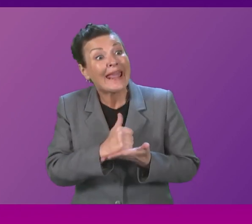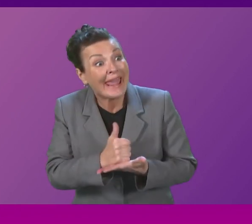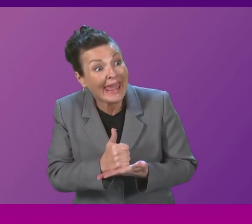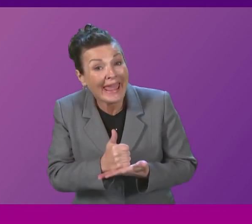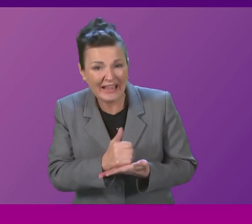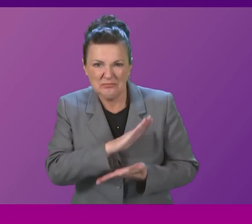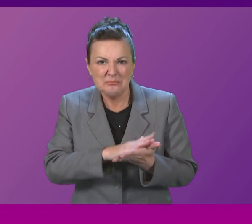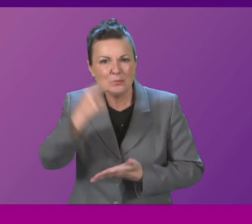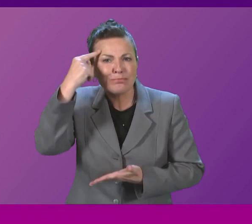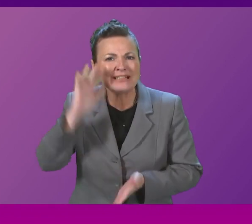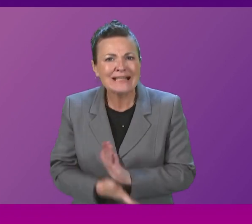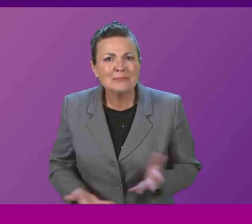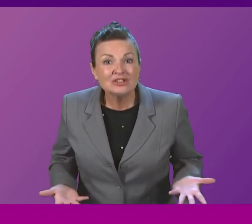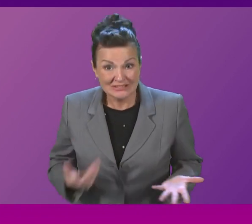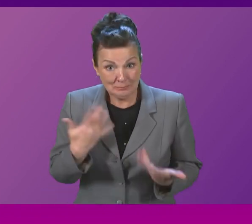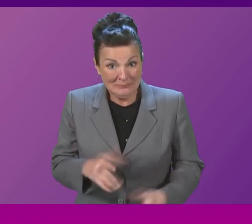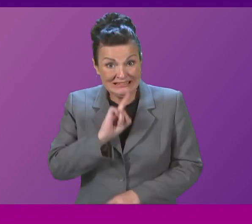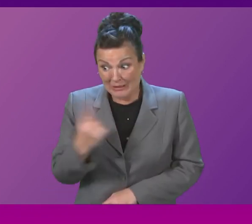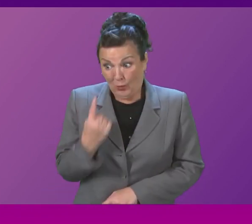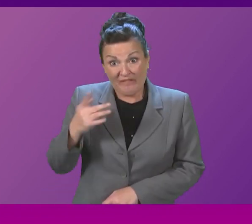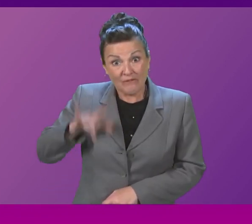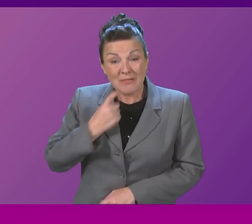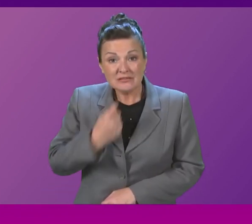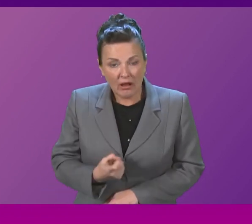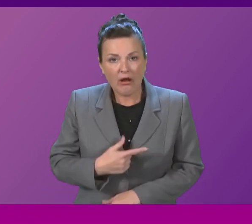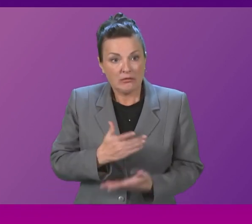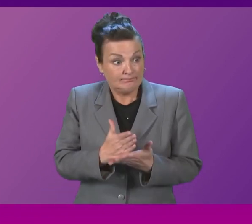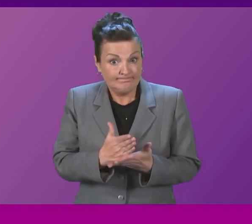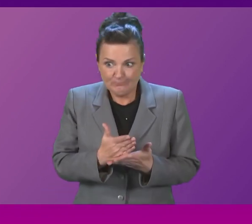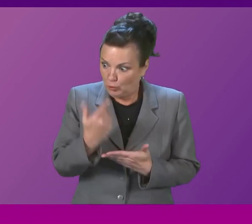Senior figures of the Scottish Football Association will be attending world cup events on the day the tournament kicks off.